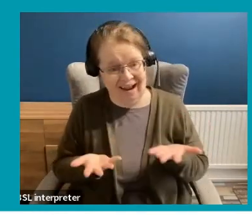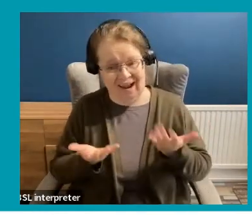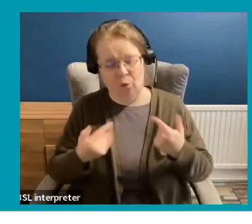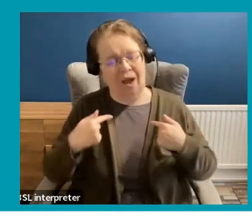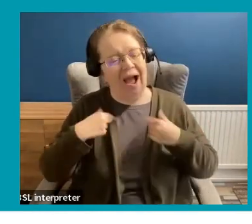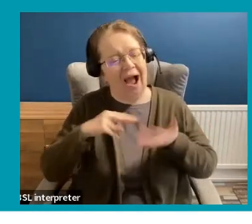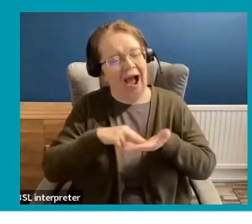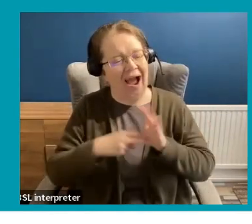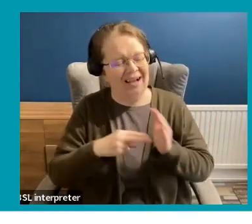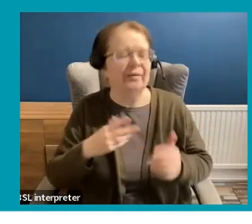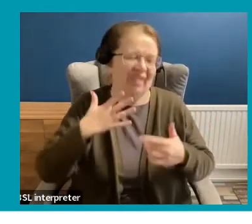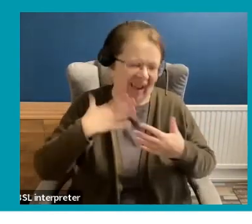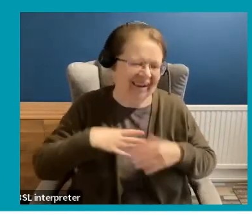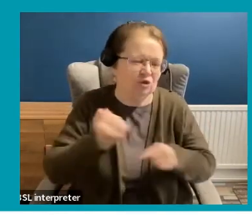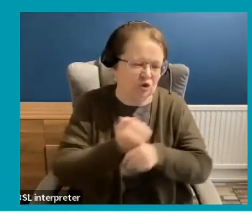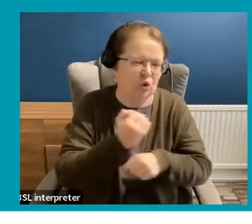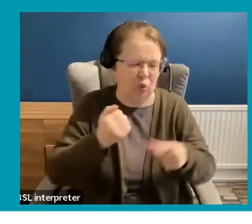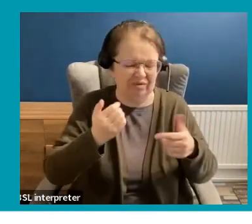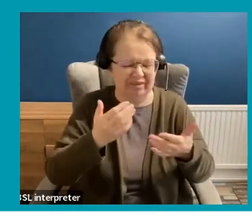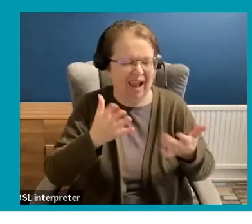needs to do something more seriously about it.